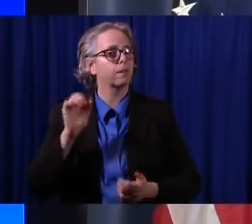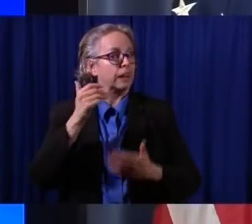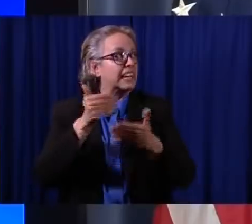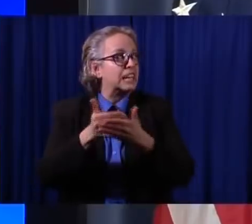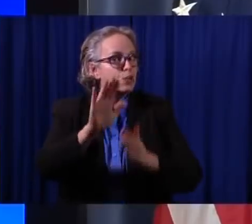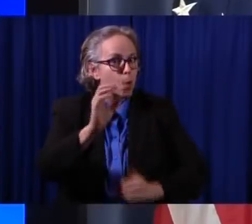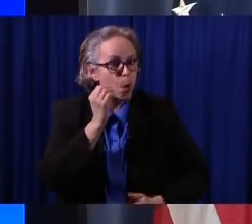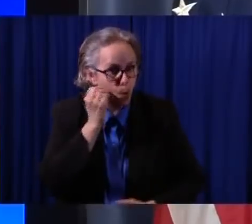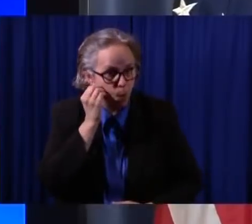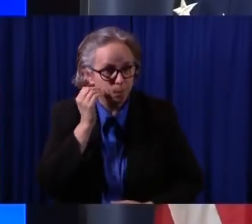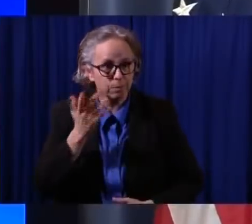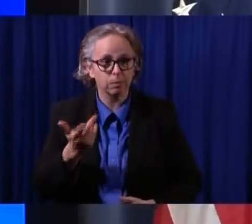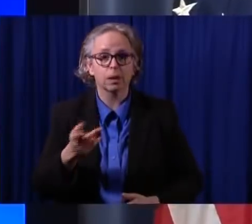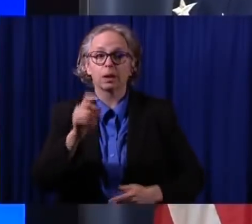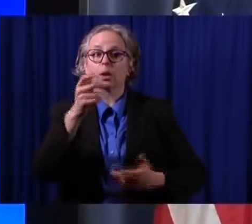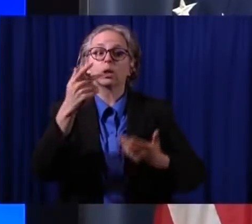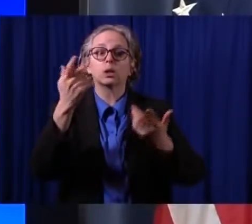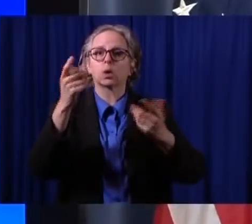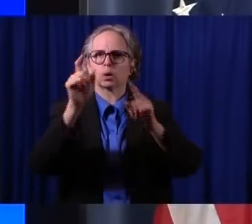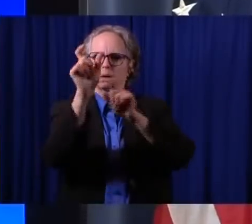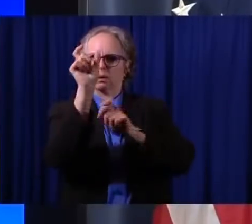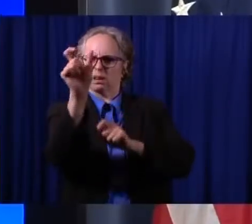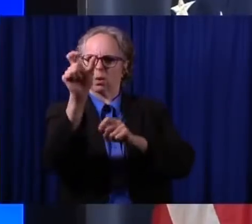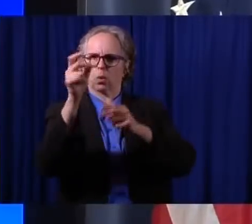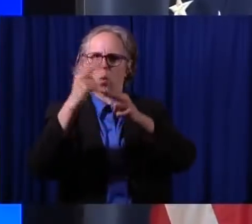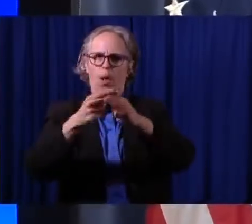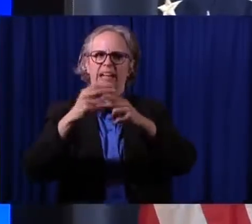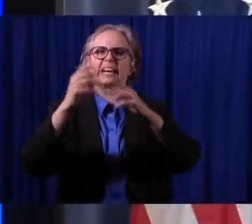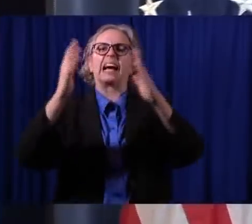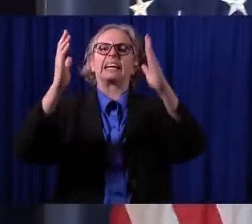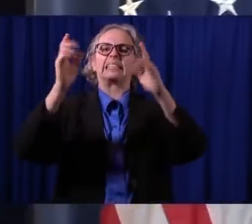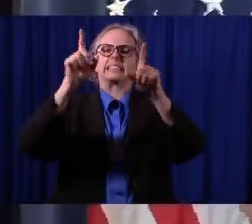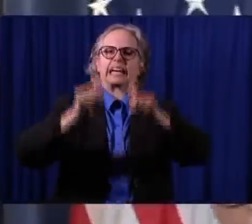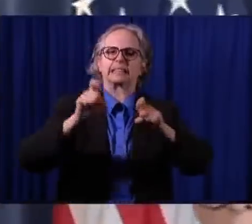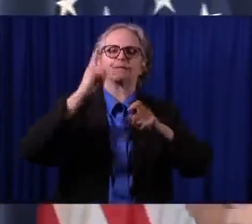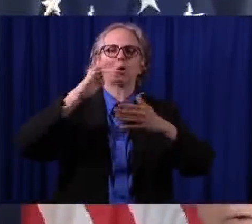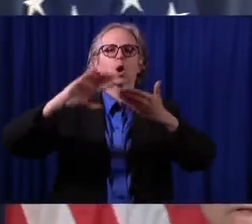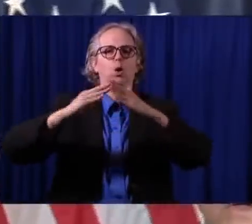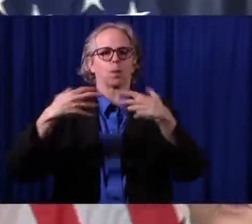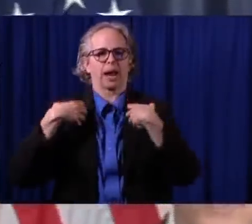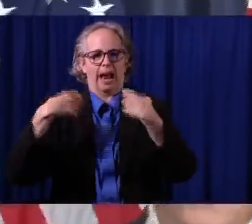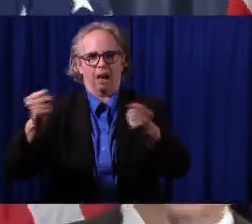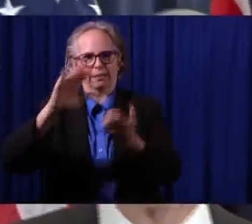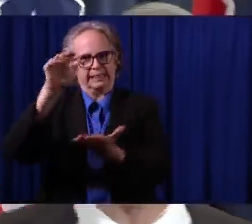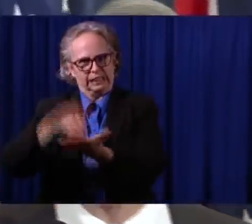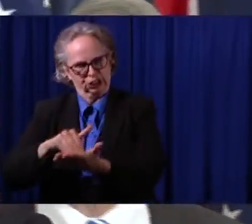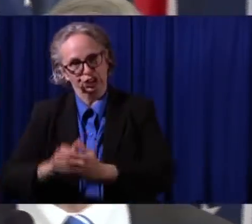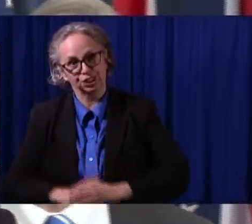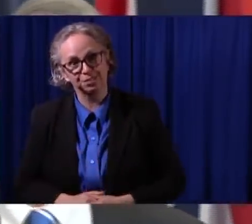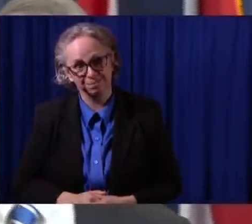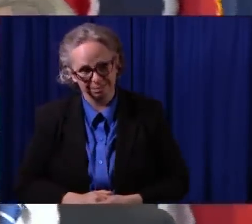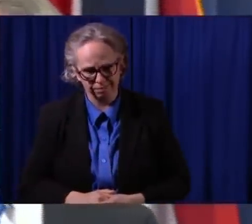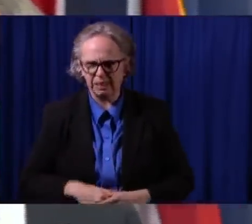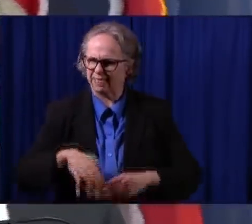PLEASE VISIT OUR WEBSITE AT CORONAVIRUS.OHIO.GOV. CLICK ON TESTING AND COMMUNITY